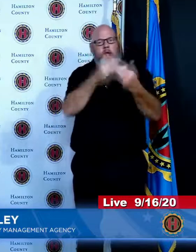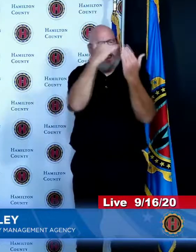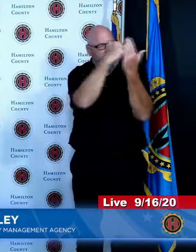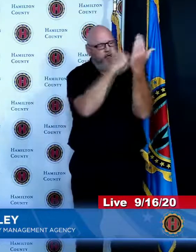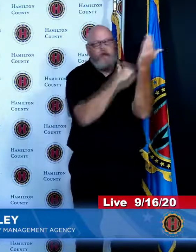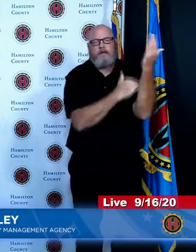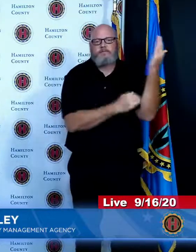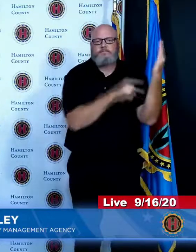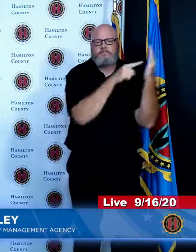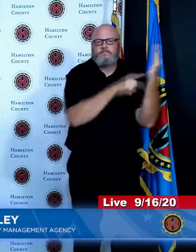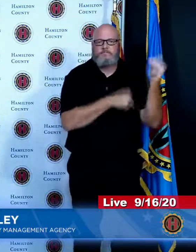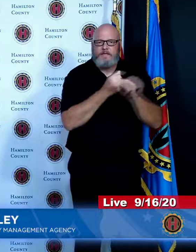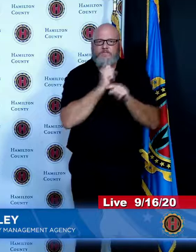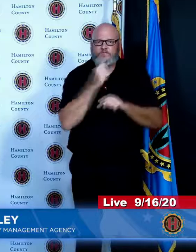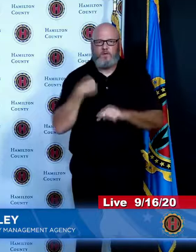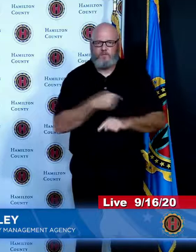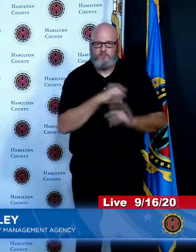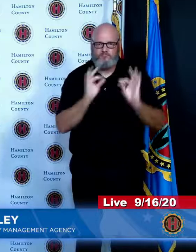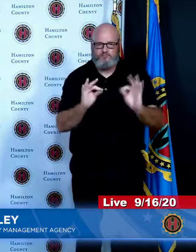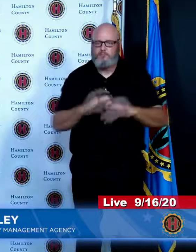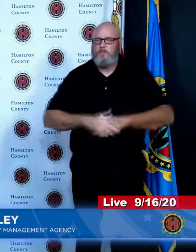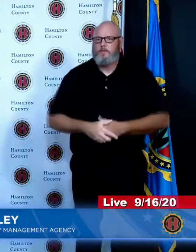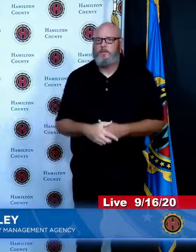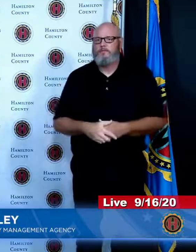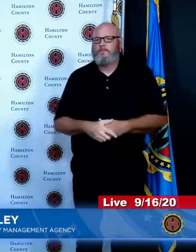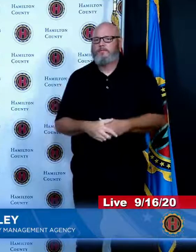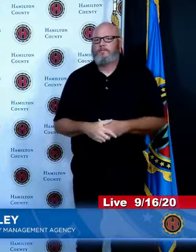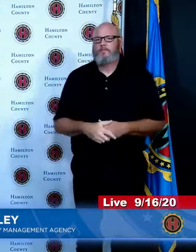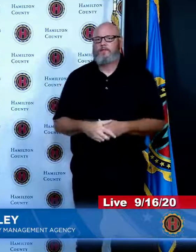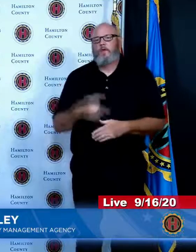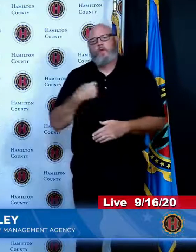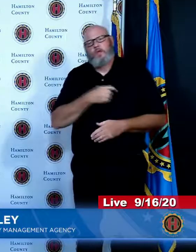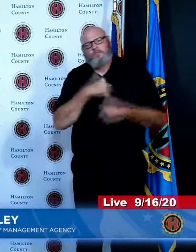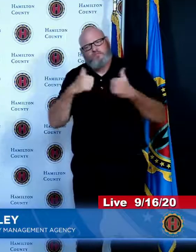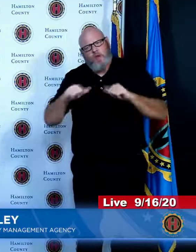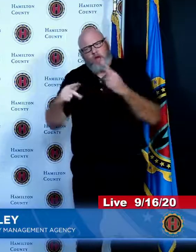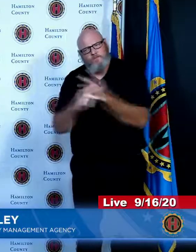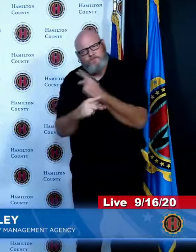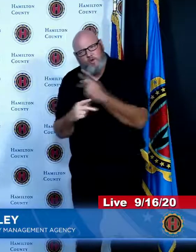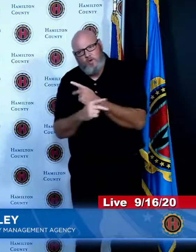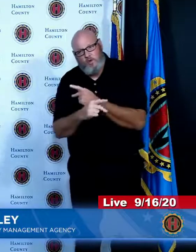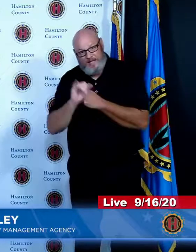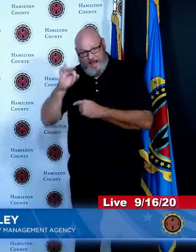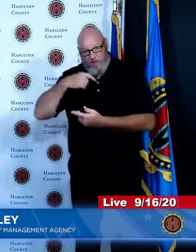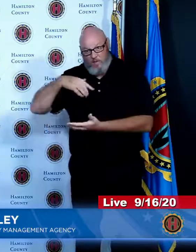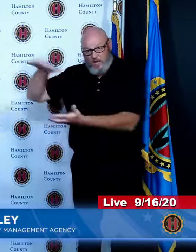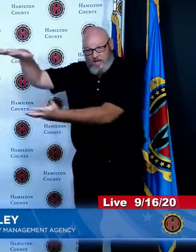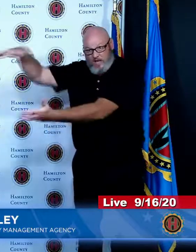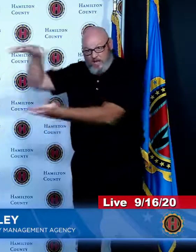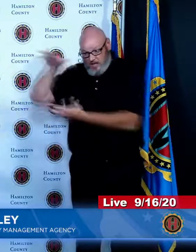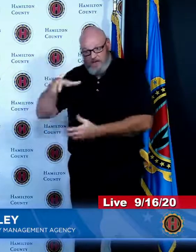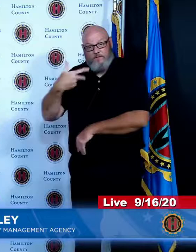at what is needed in terms of being able to receive the vaccine and making sure we have the equipment on hand to do that